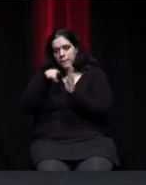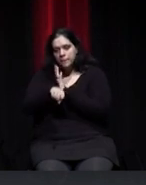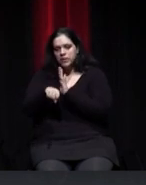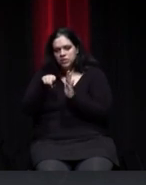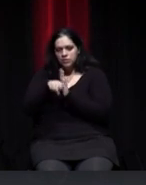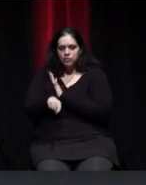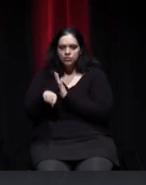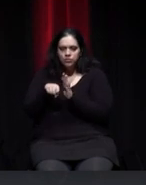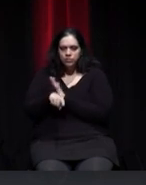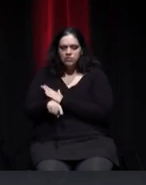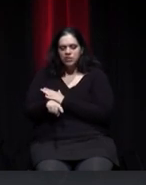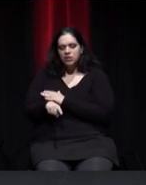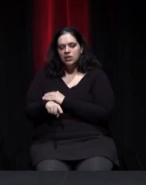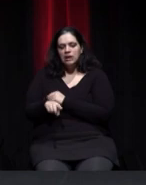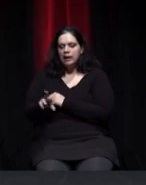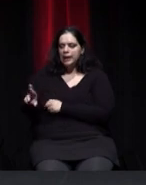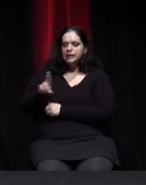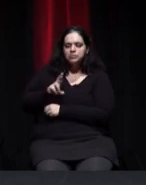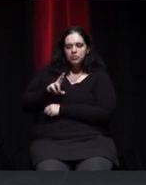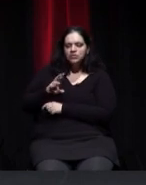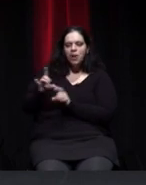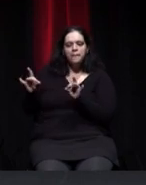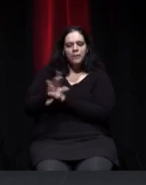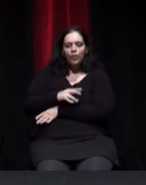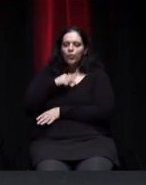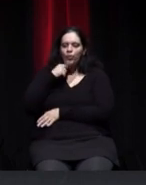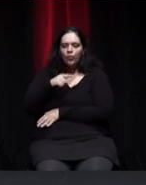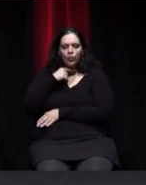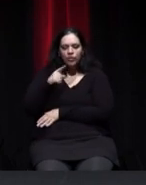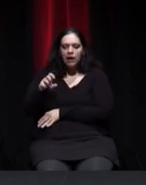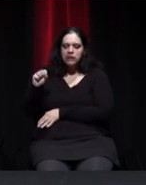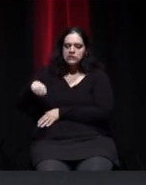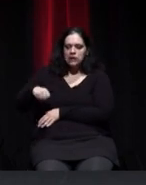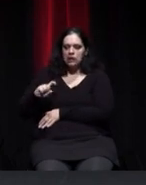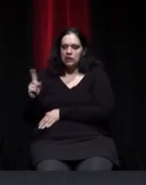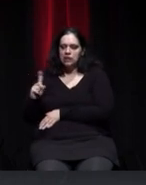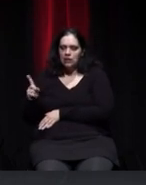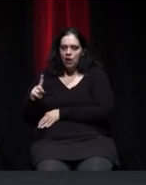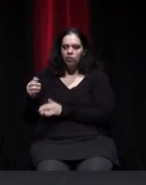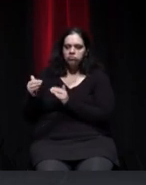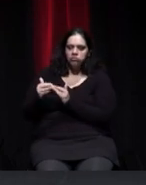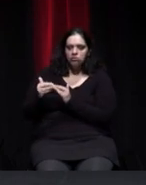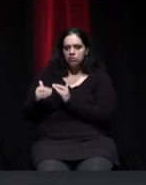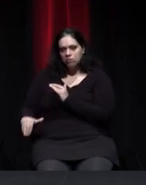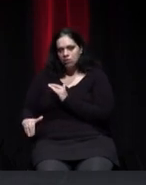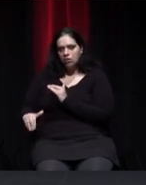in a way the answers can't be yes or no; against or in favor; I like it, I don't like it;